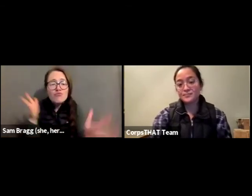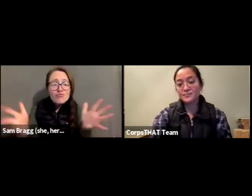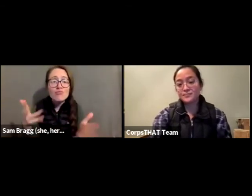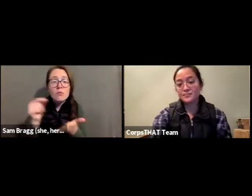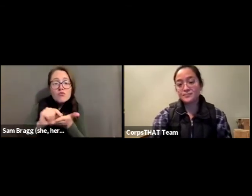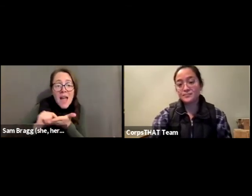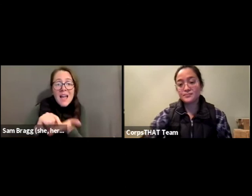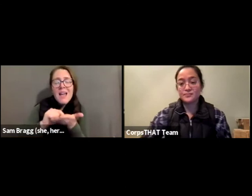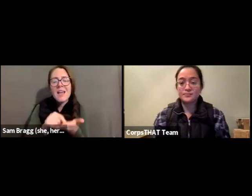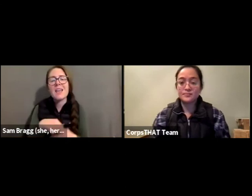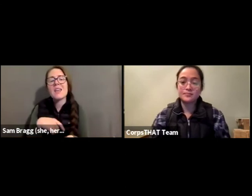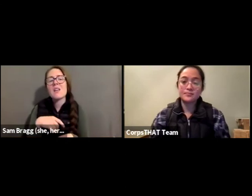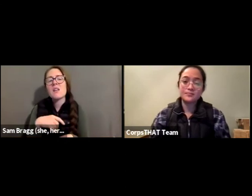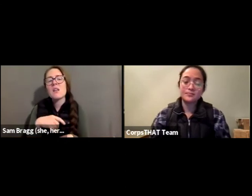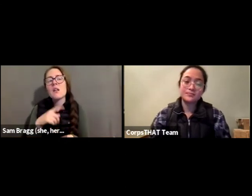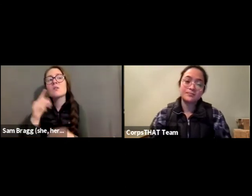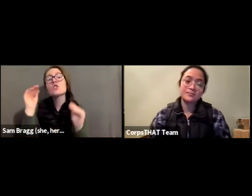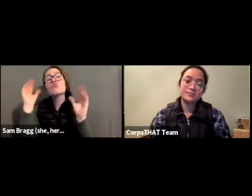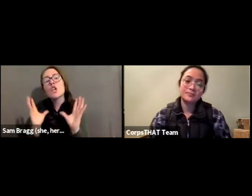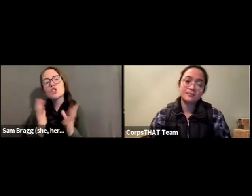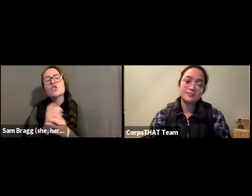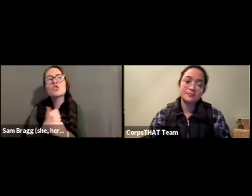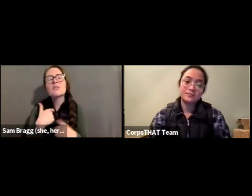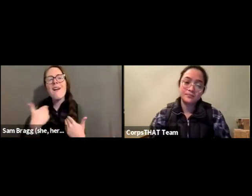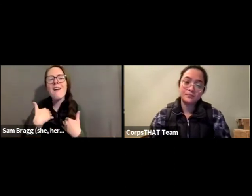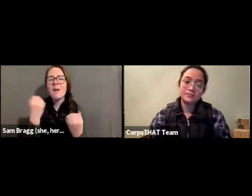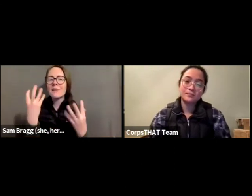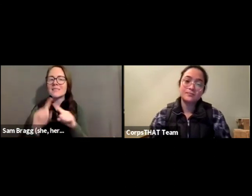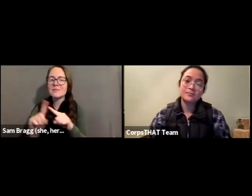amount of time and the other two were willing to write or to gesture and the instructors